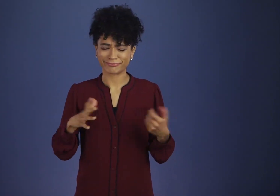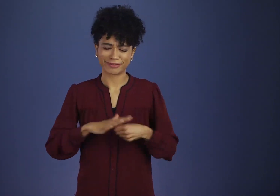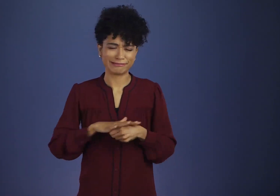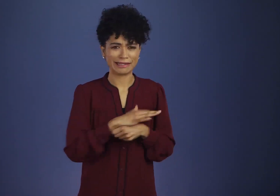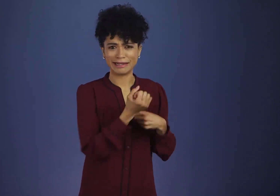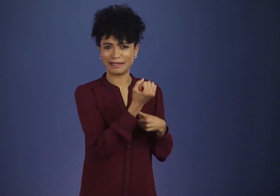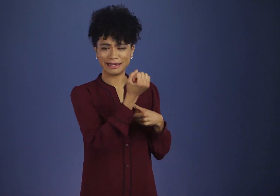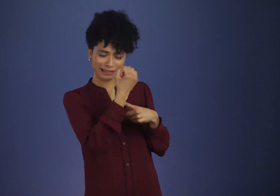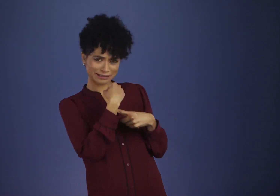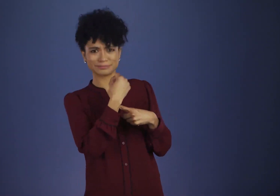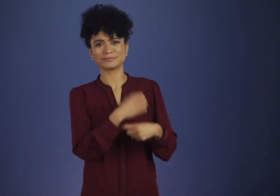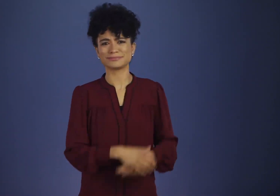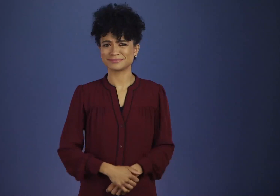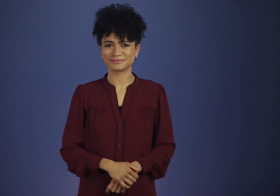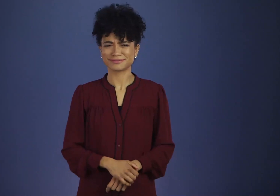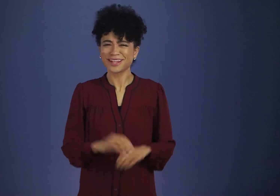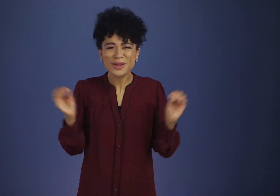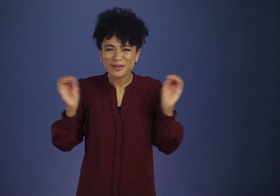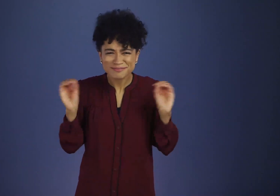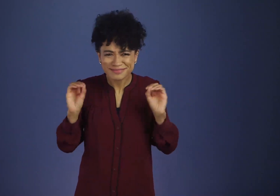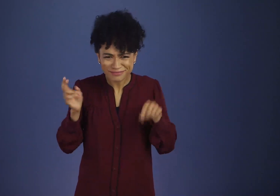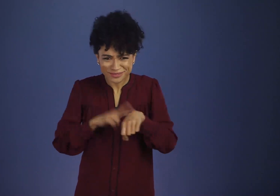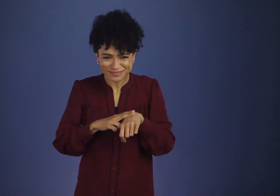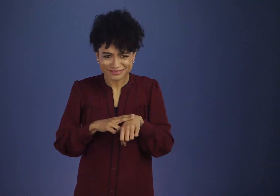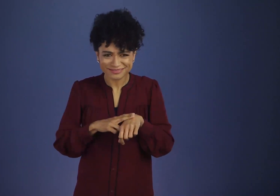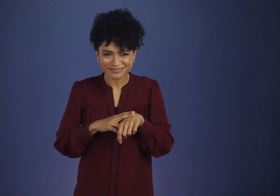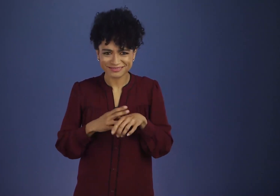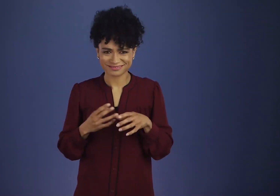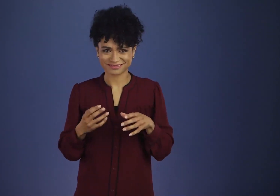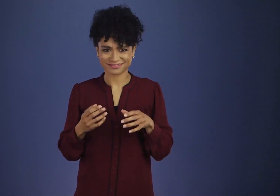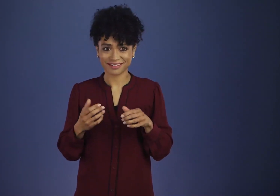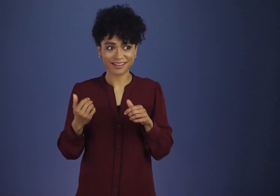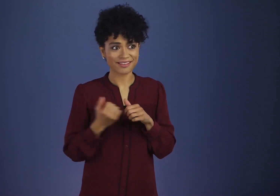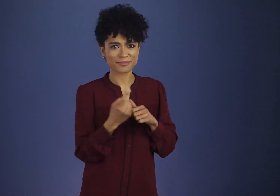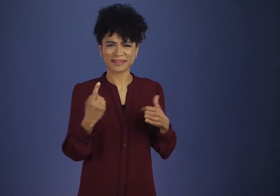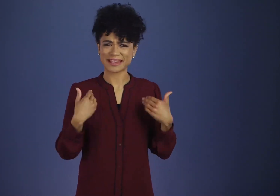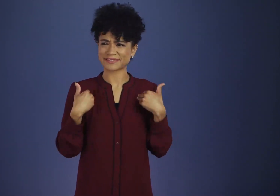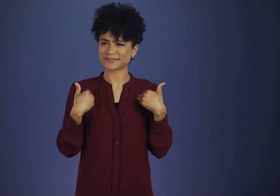Who cares to admit complete defeat? Practically no one, of course.